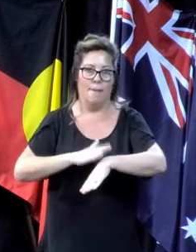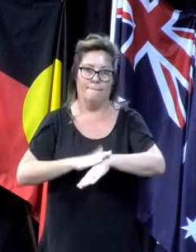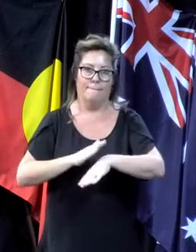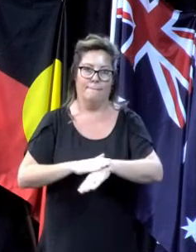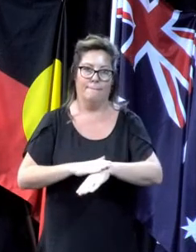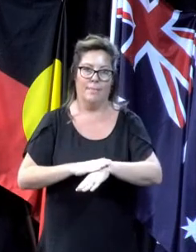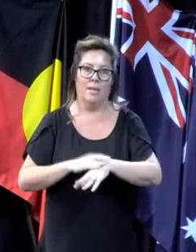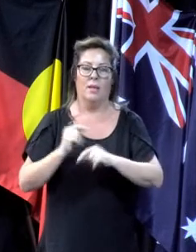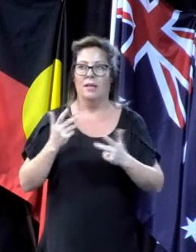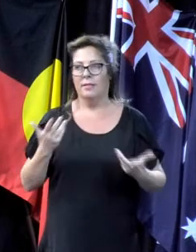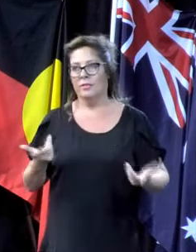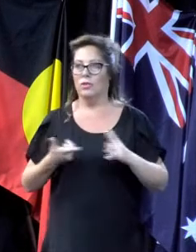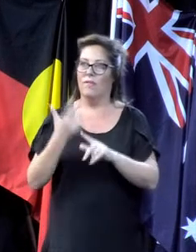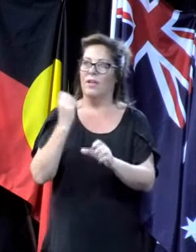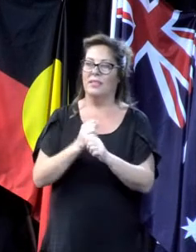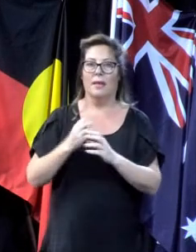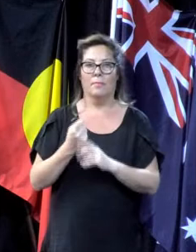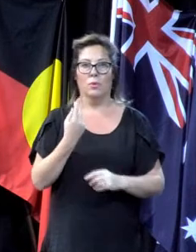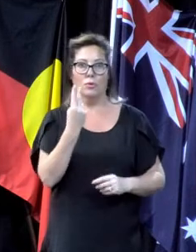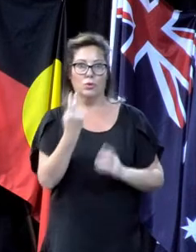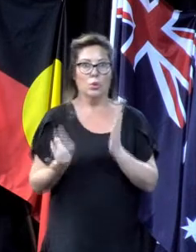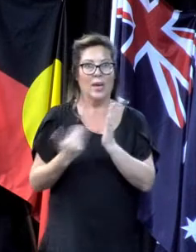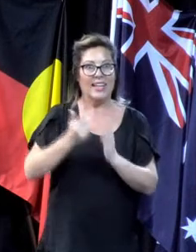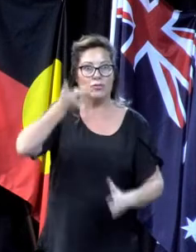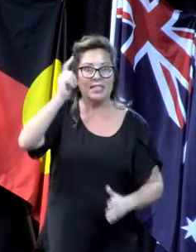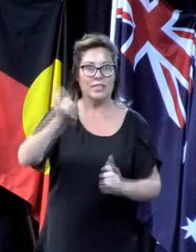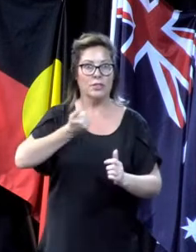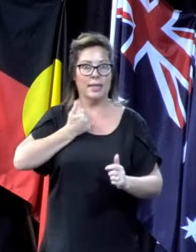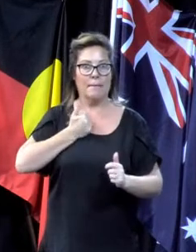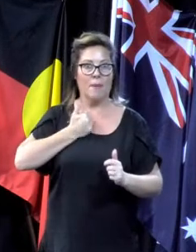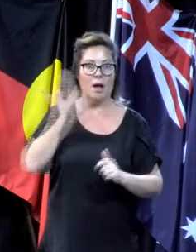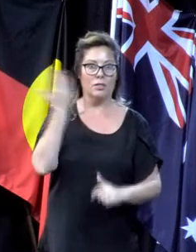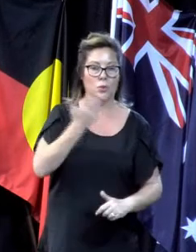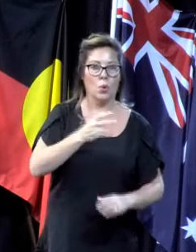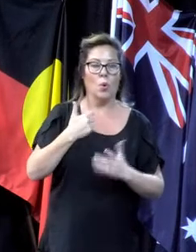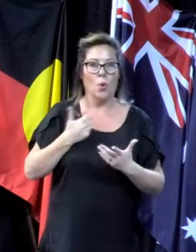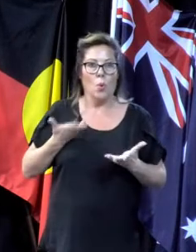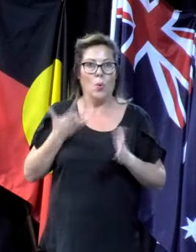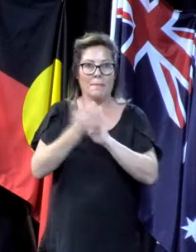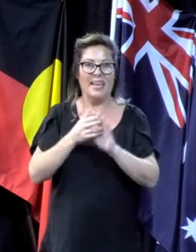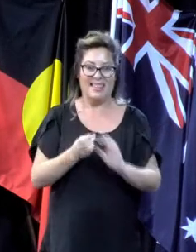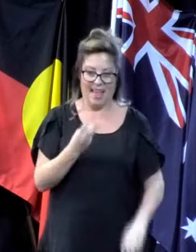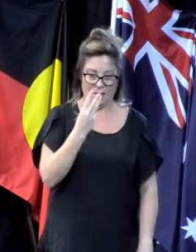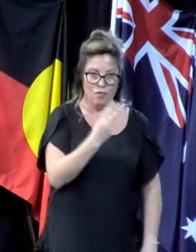two extra teachers in our school would allow 32 teachers in our school to have an extra 70 minutes a week